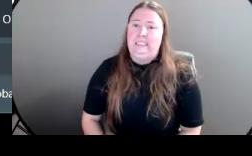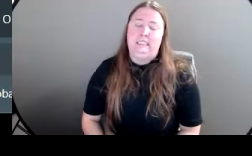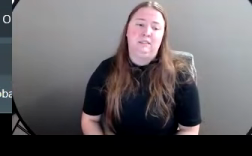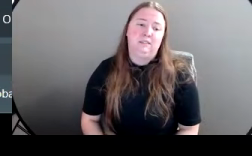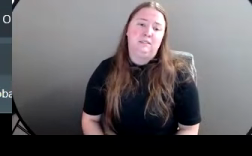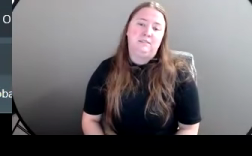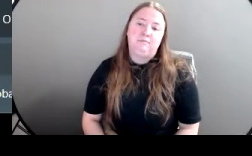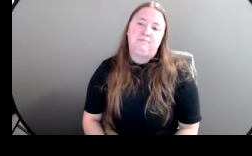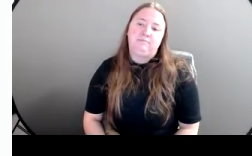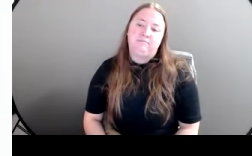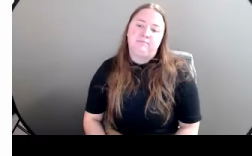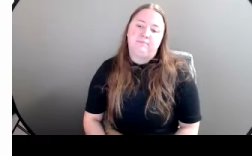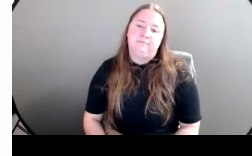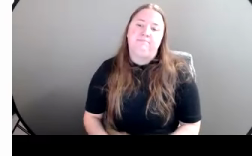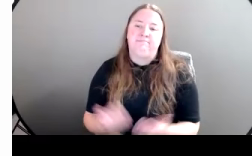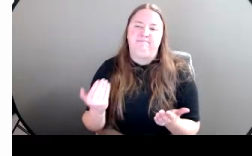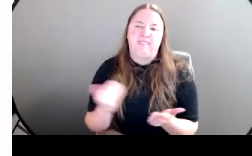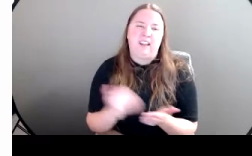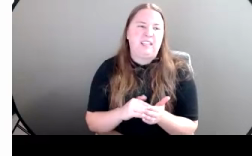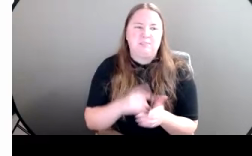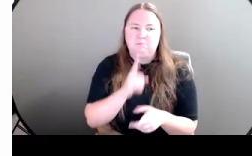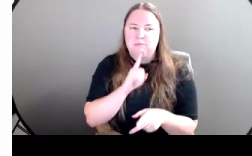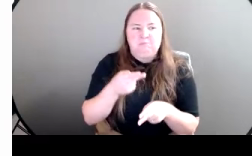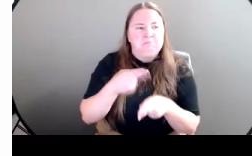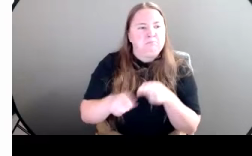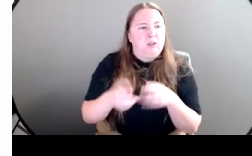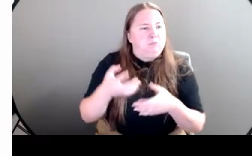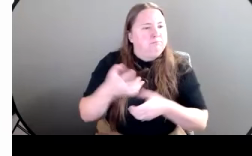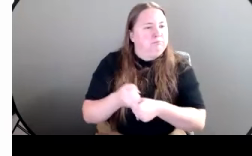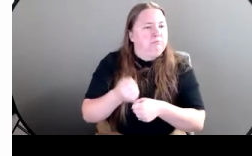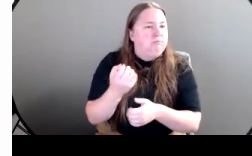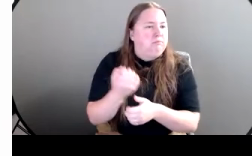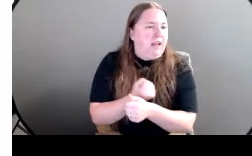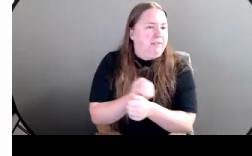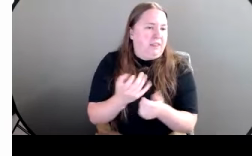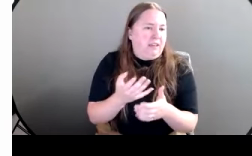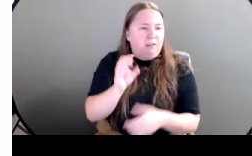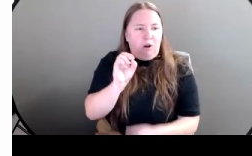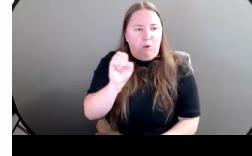So that was, again, just a real quick run through of the specific OER that you can use.